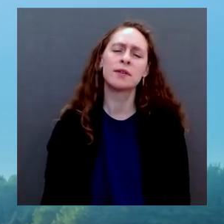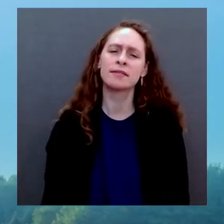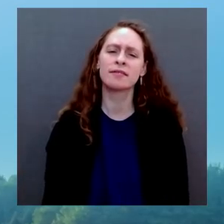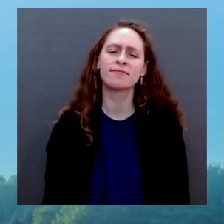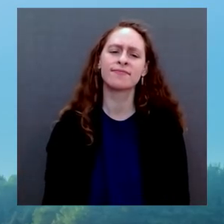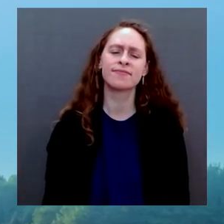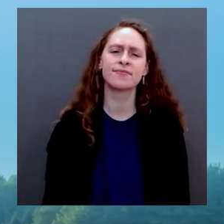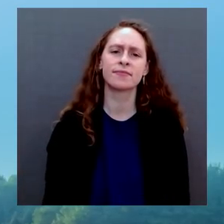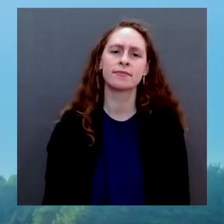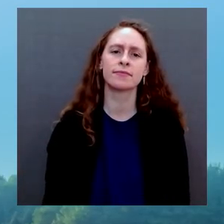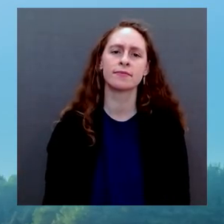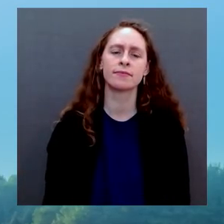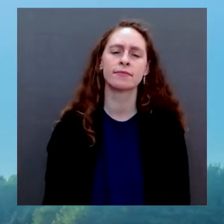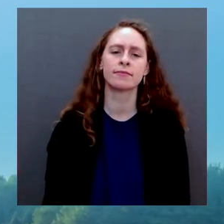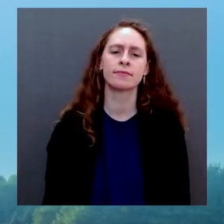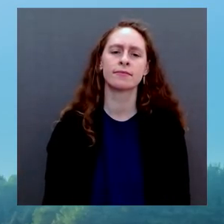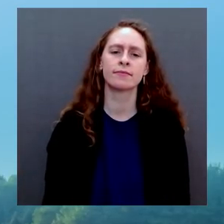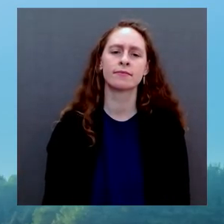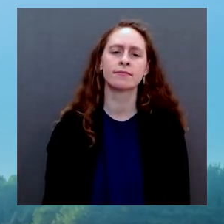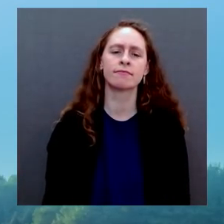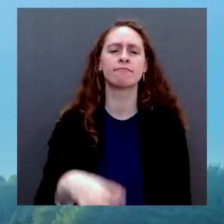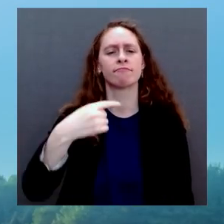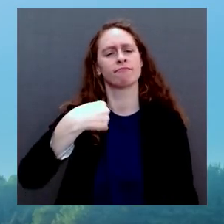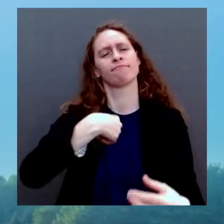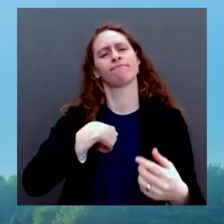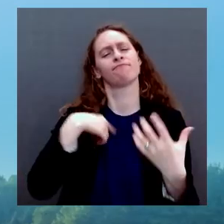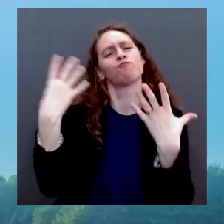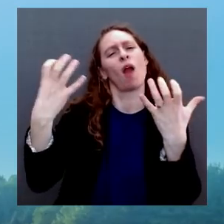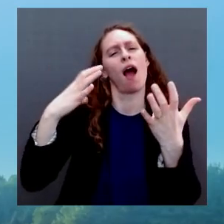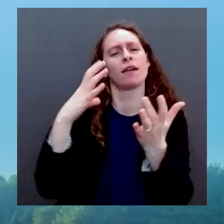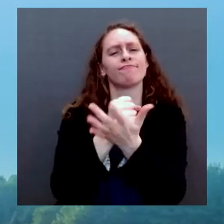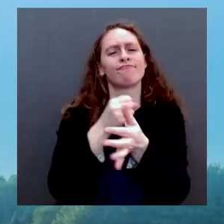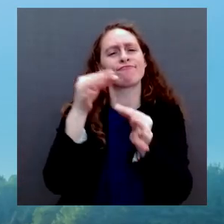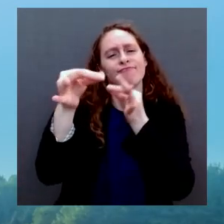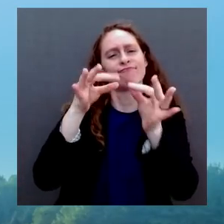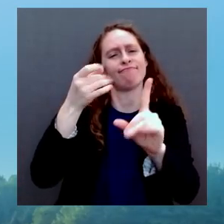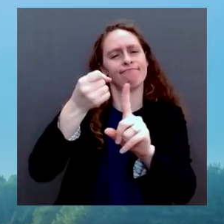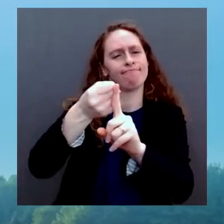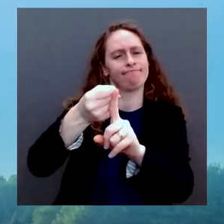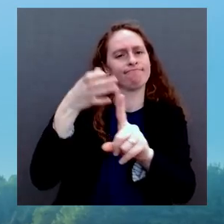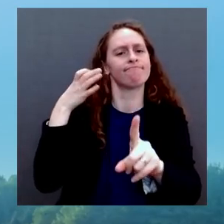And here's some historical context: Fifty years ago, ranchers got over 60 cents for every dollar a family spent on beef.